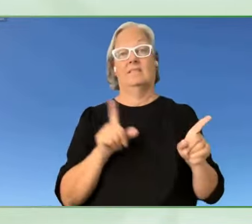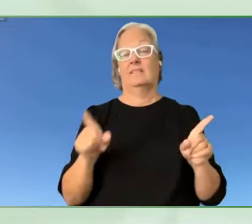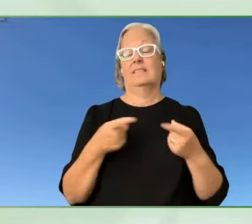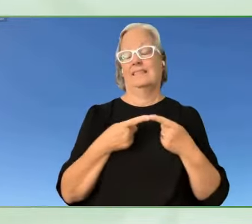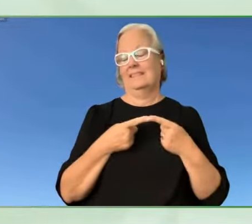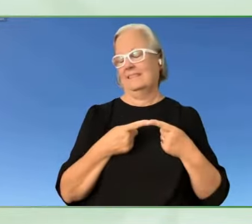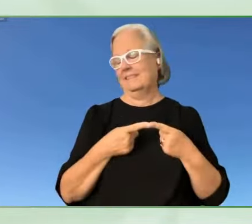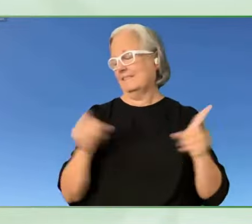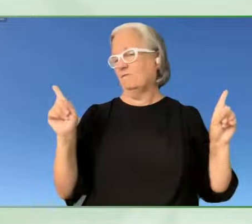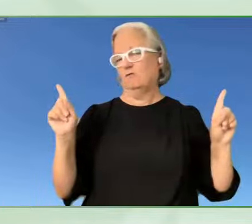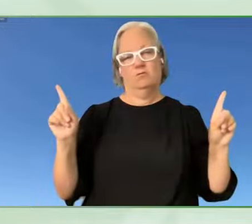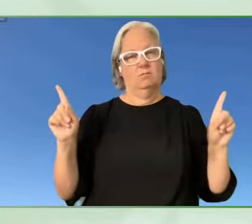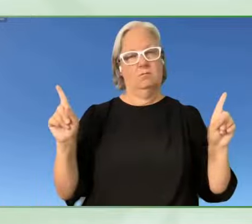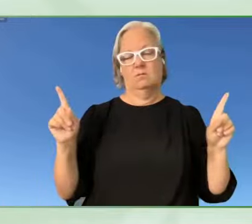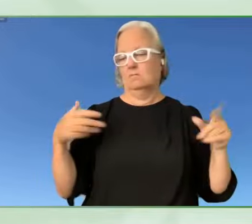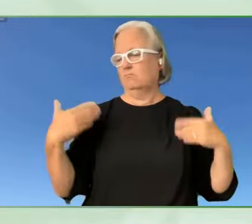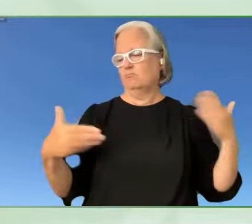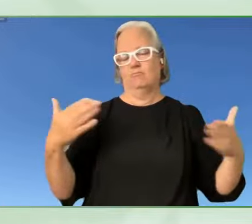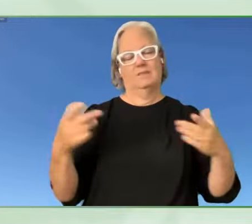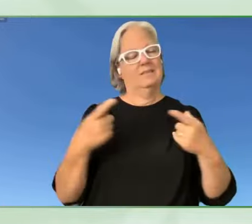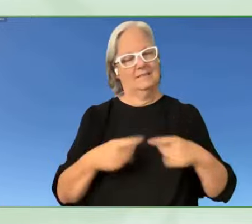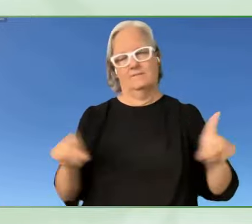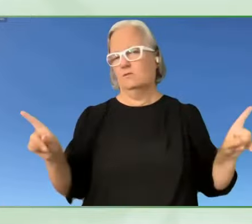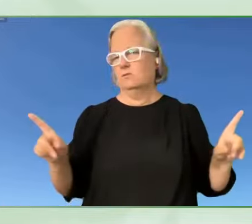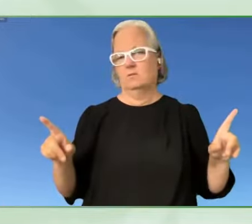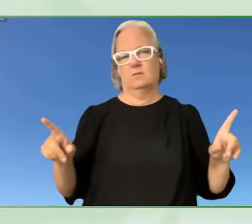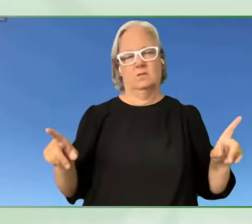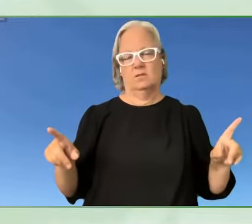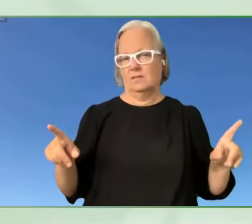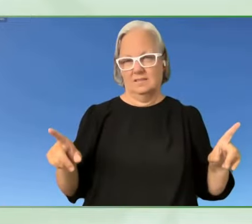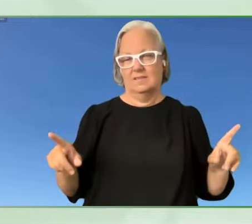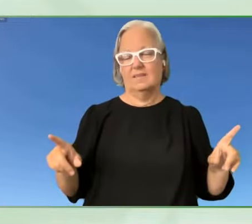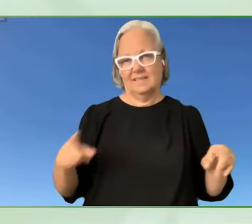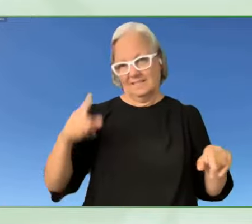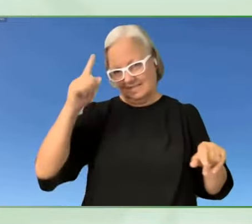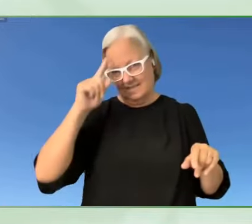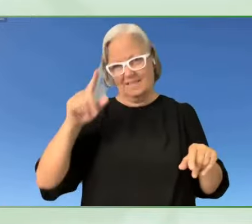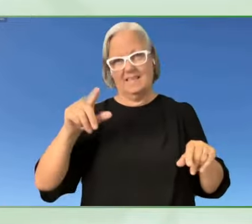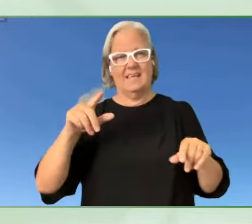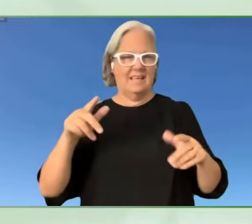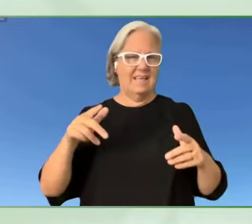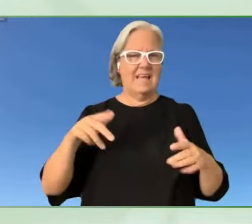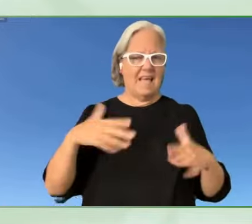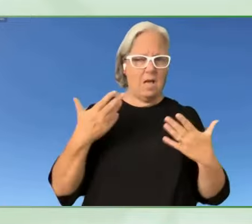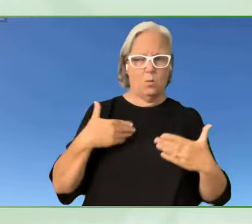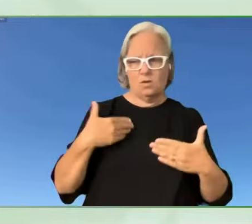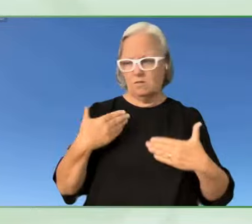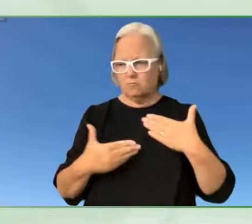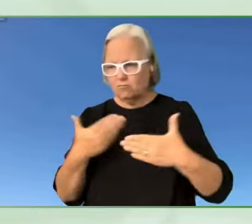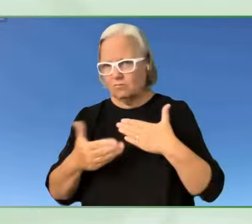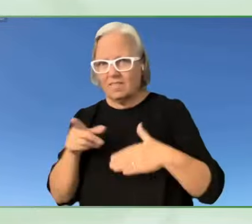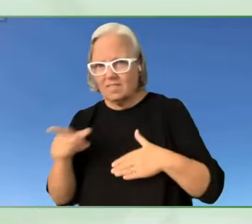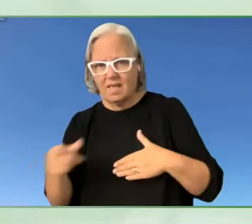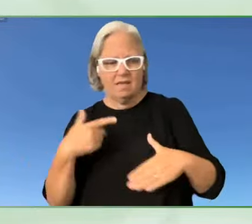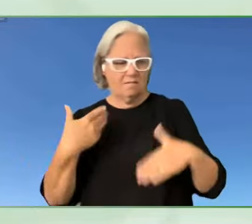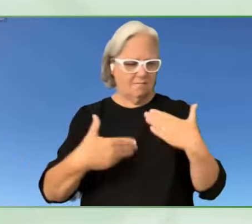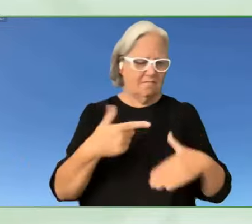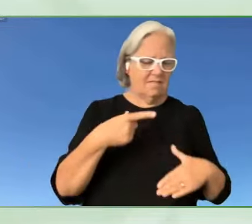actually training the trainers. Is UDL, does it also make sense? Absolutely, because at the end of the day, these are the educators that will be working with children for sub so they need to, as I said, every classroom has children with different needs. If you don't understand the basic premise and philosophy of UDL, you will not really